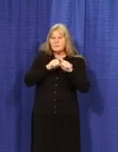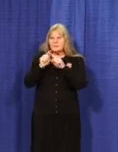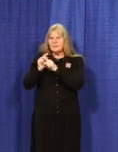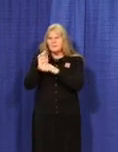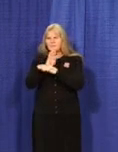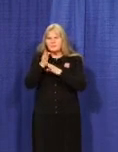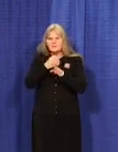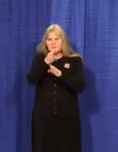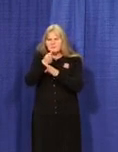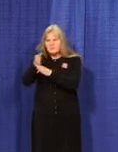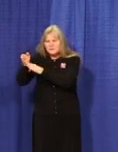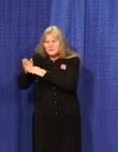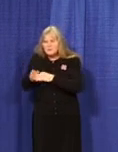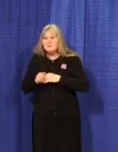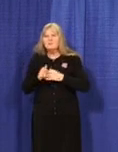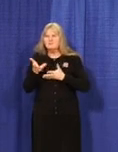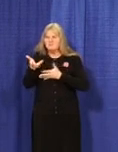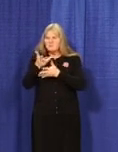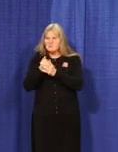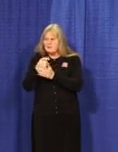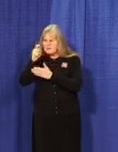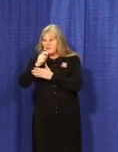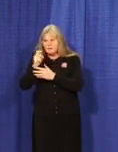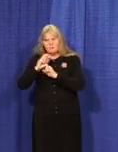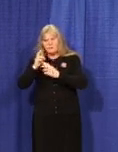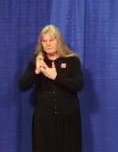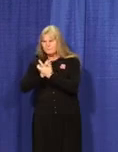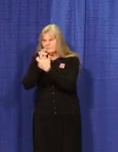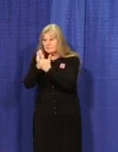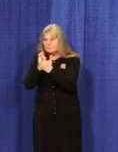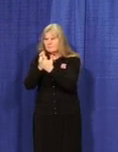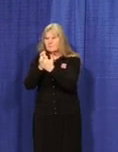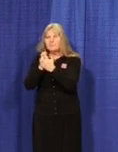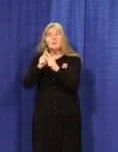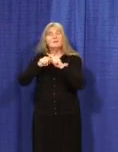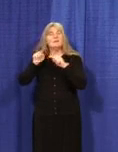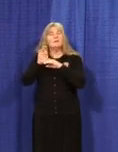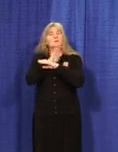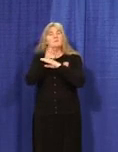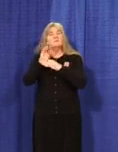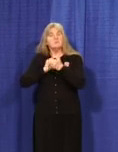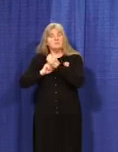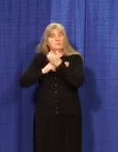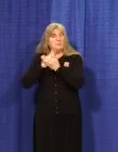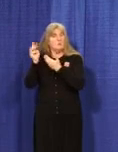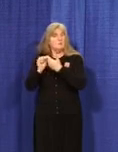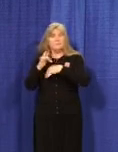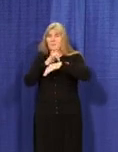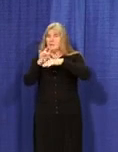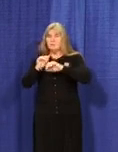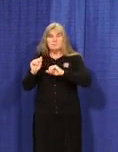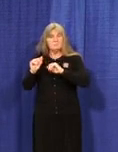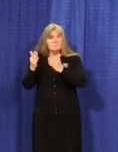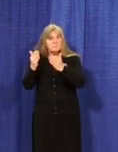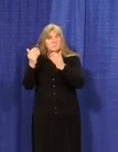Yukoners and Yukon businesses. Various business support programs are still available including the business relief